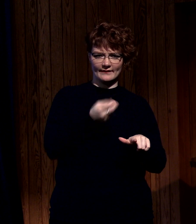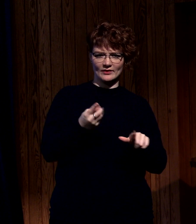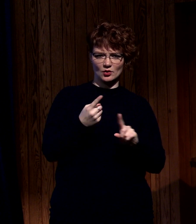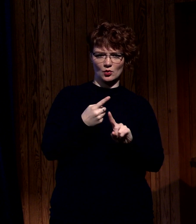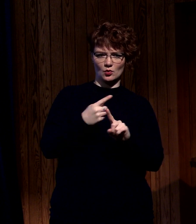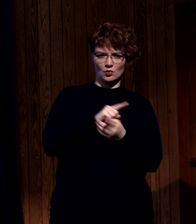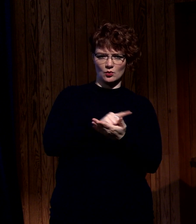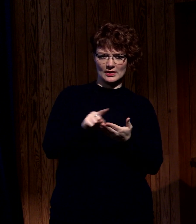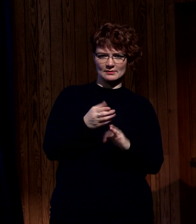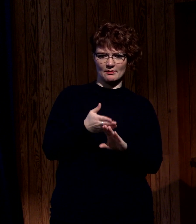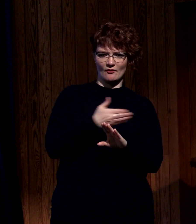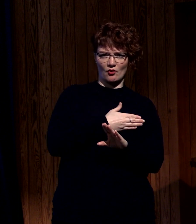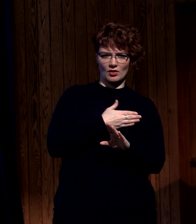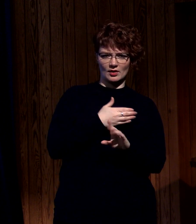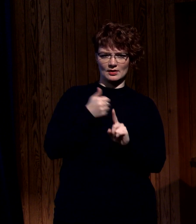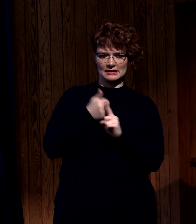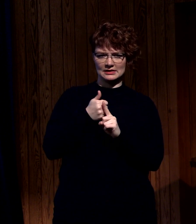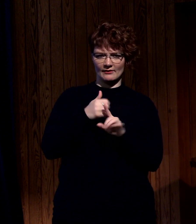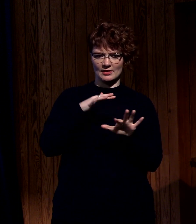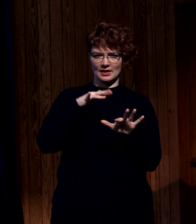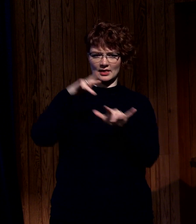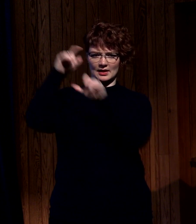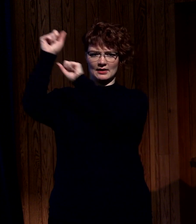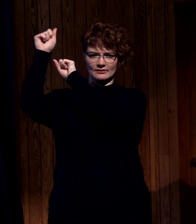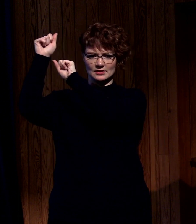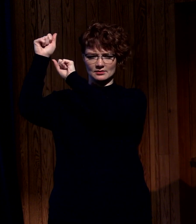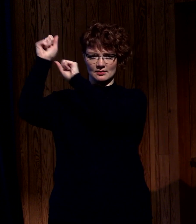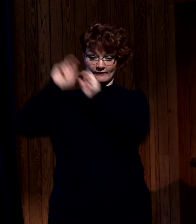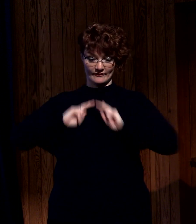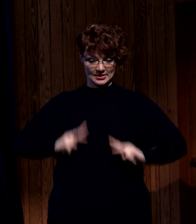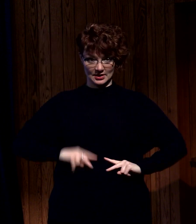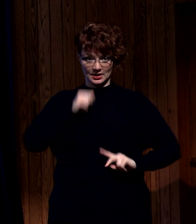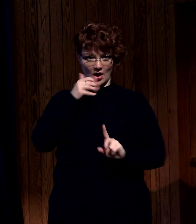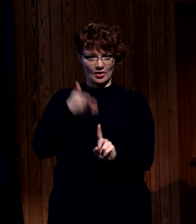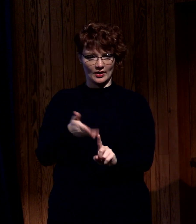departs? Physically? Think about that? What does it mean that